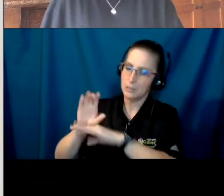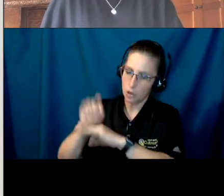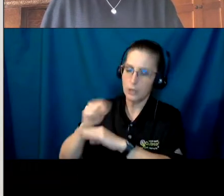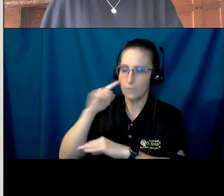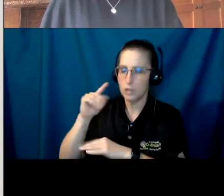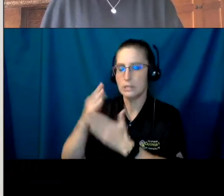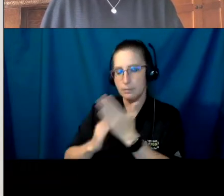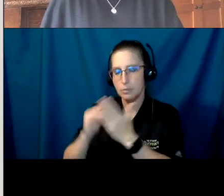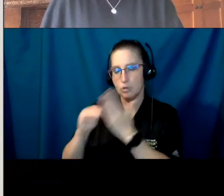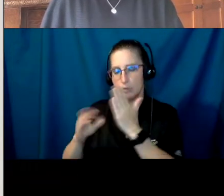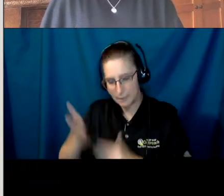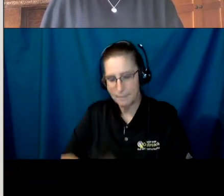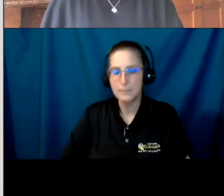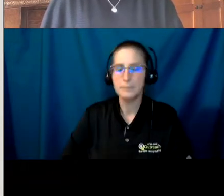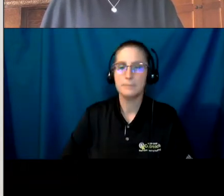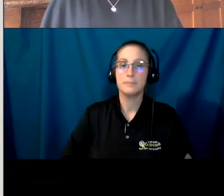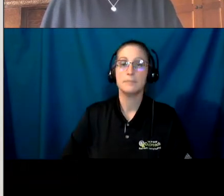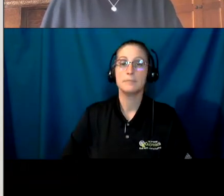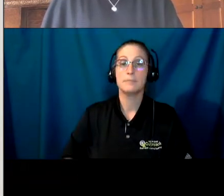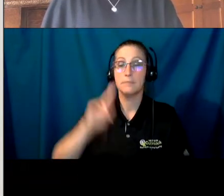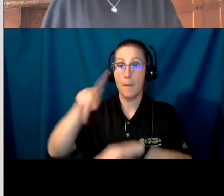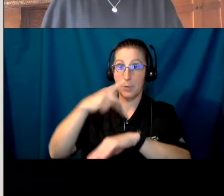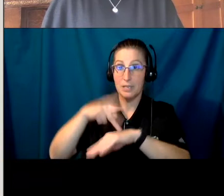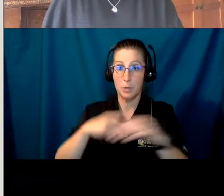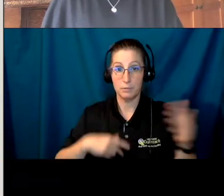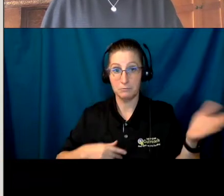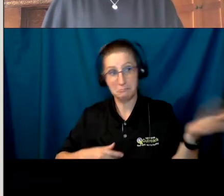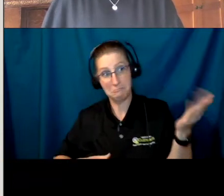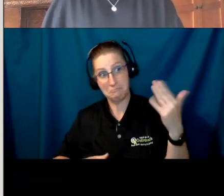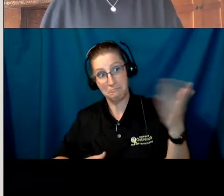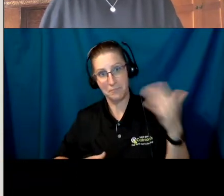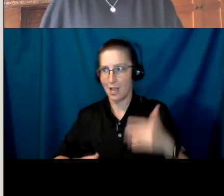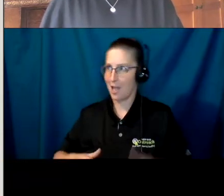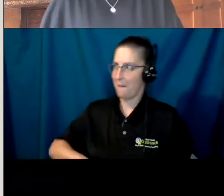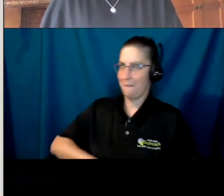there. And the principal pulled me out on the yard because she was so proud of what